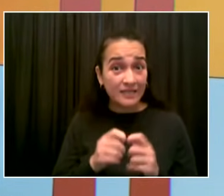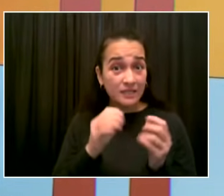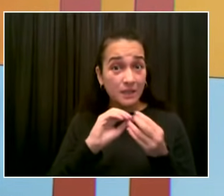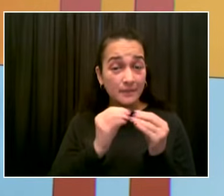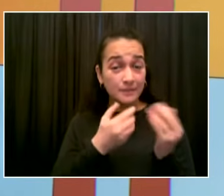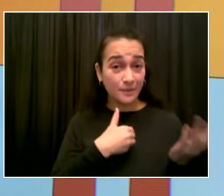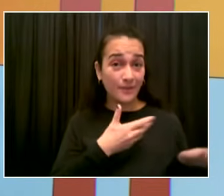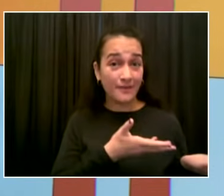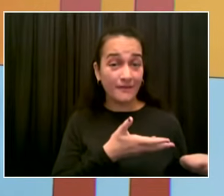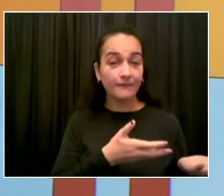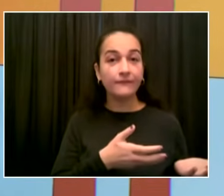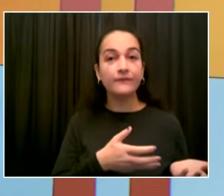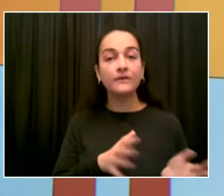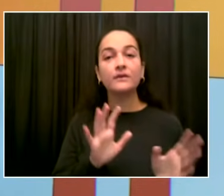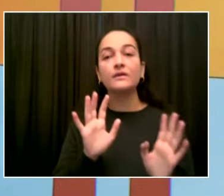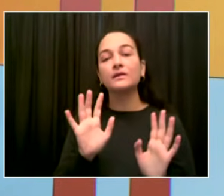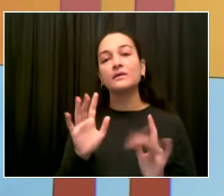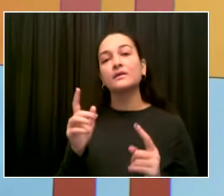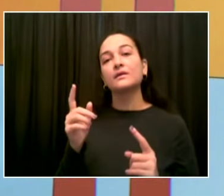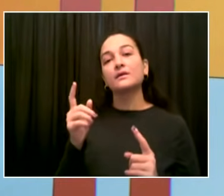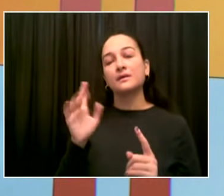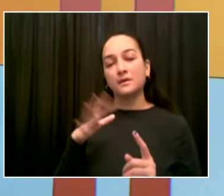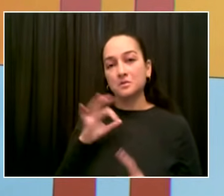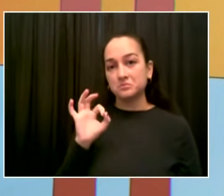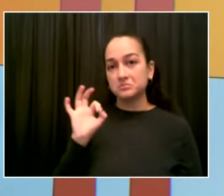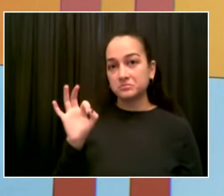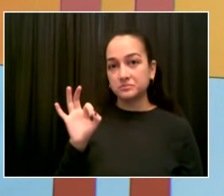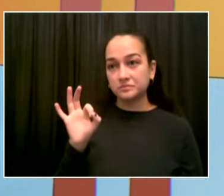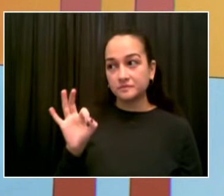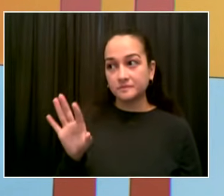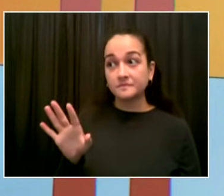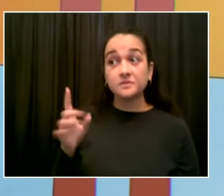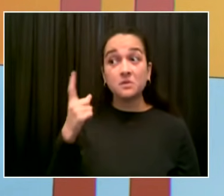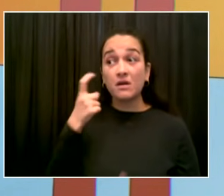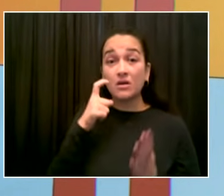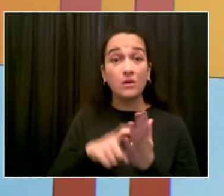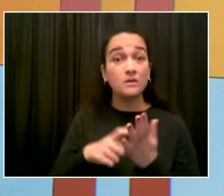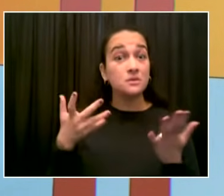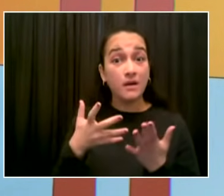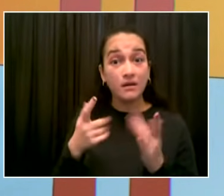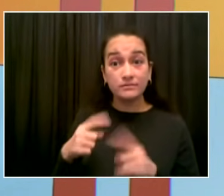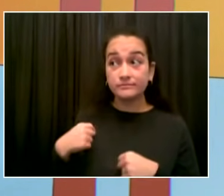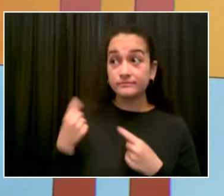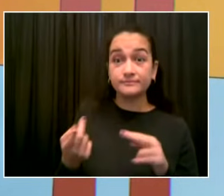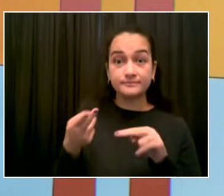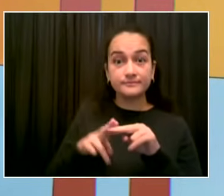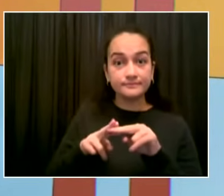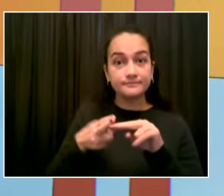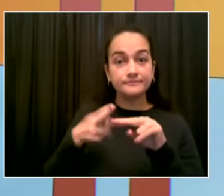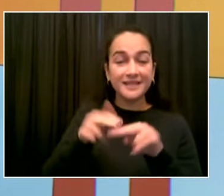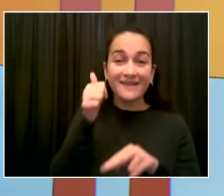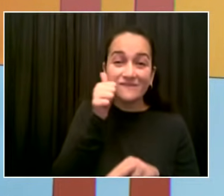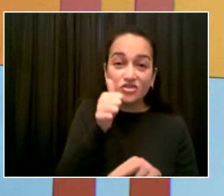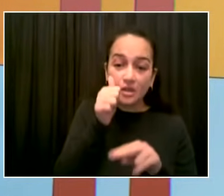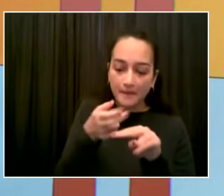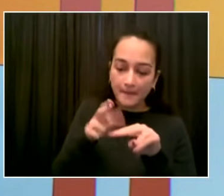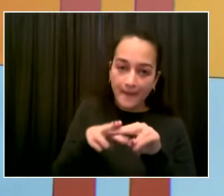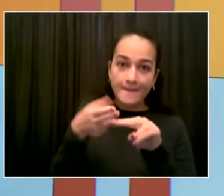STATISTICSH ANDY IN JUST A MOMENT. HENRY, WHAT WE HAVE SEEN LITERALLY DAY BY DAY AS THE